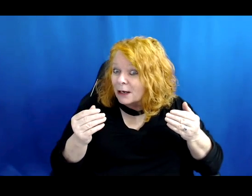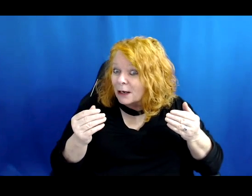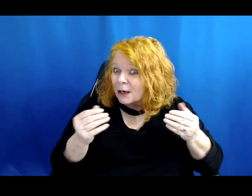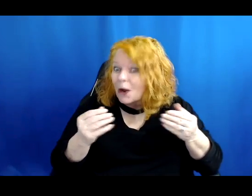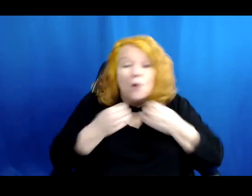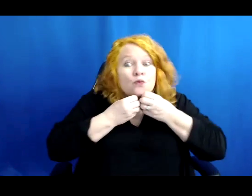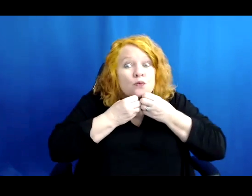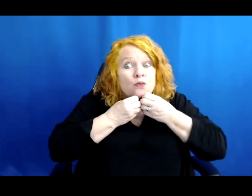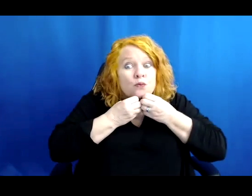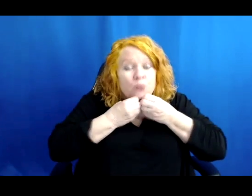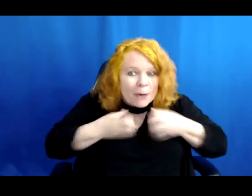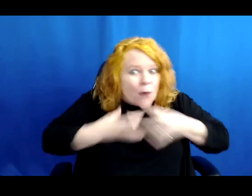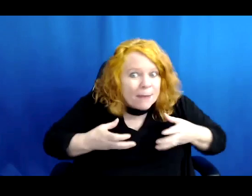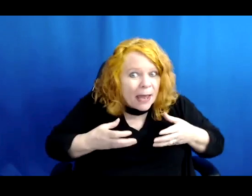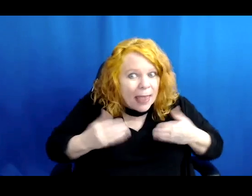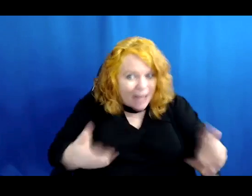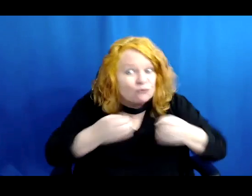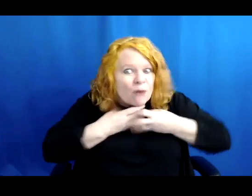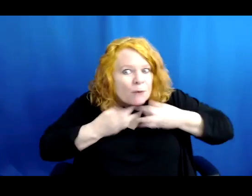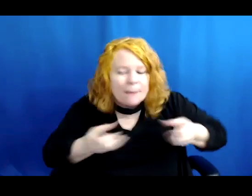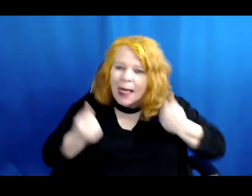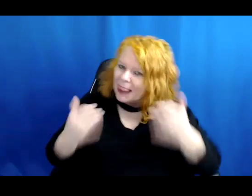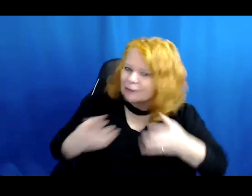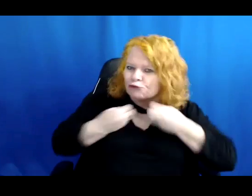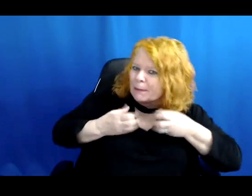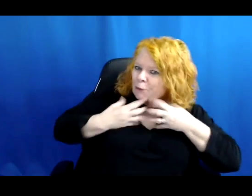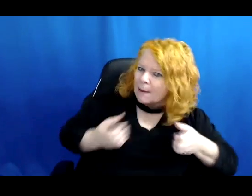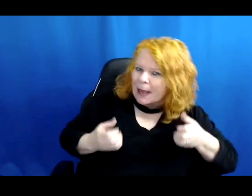Let's Ribbit. Let's Ribbit Ribbit.